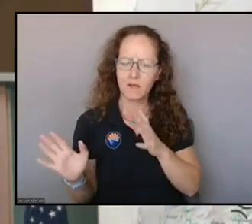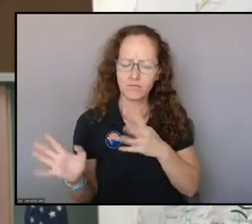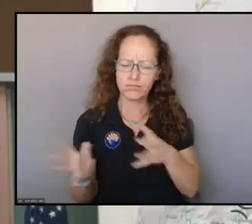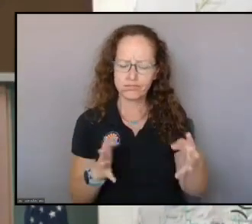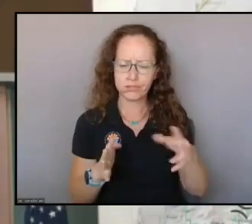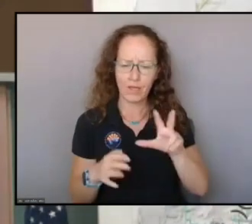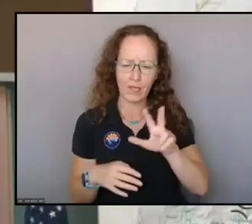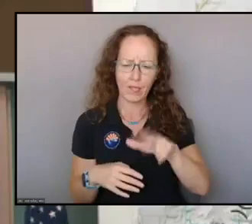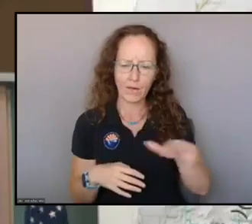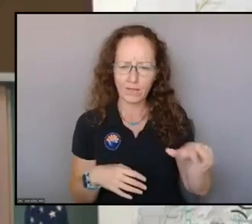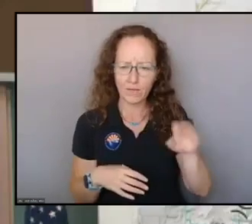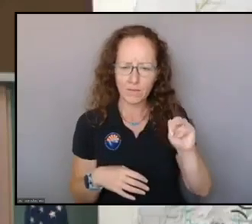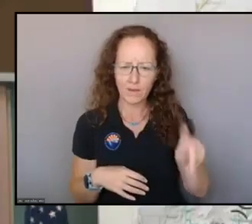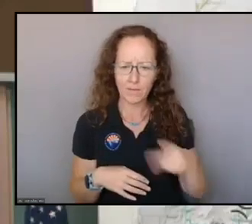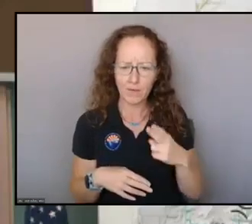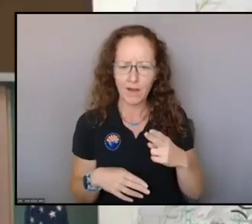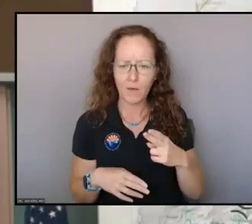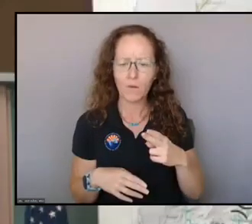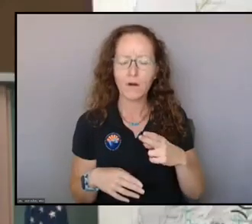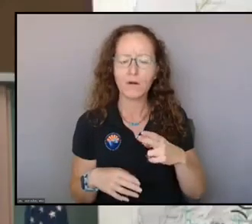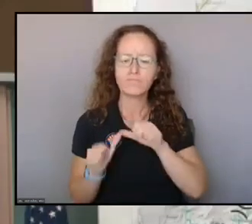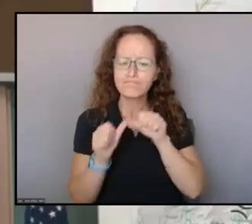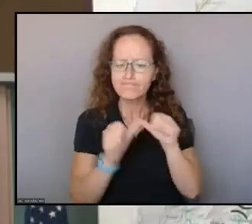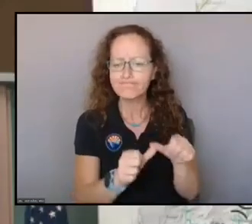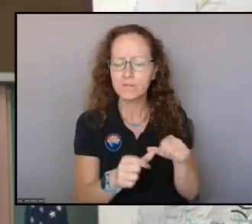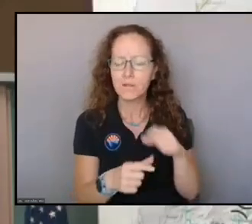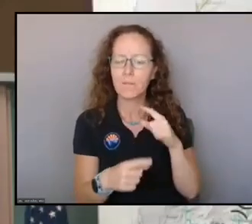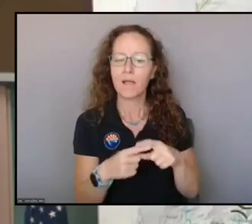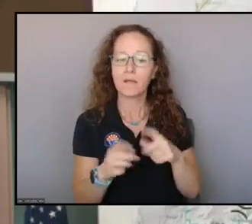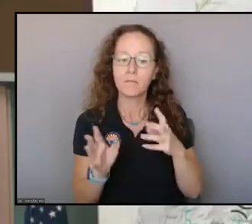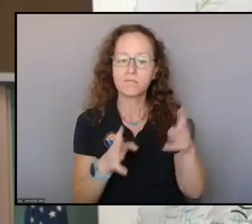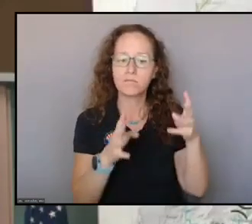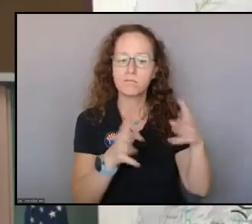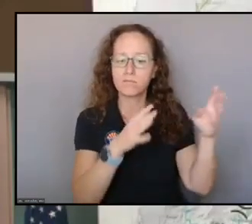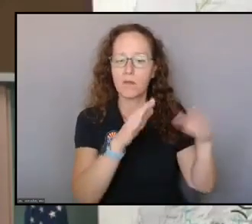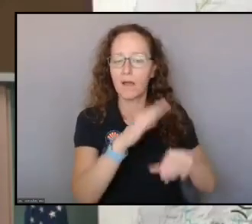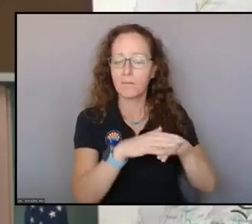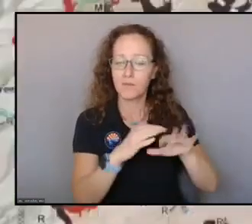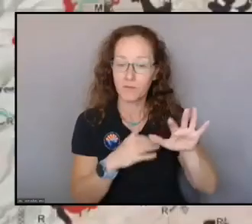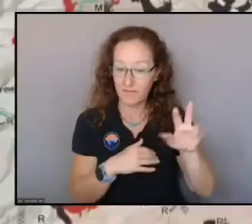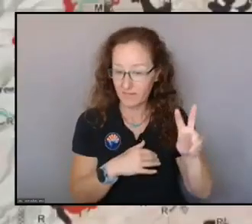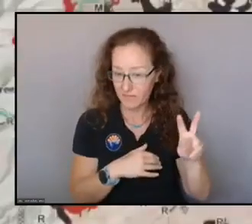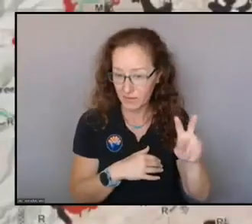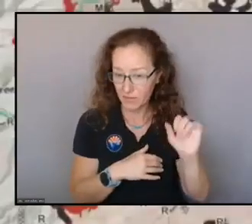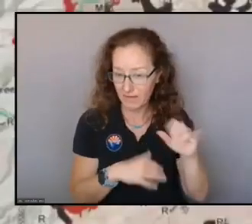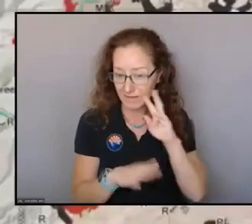TOMORROW IS WHAT THEY'RE CALLING FOR OUT OF THE SOUTH-SOUTHWEST.